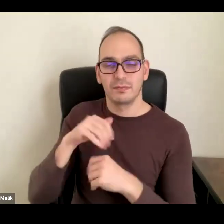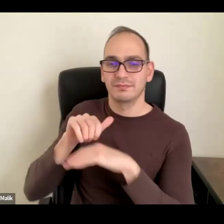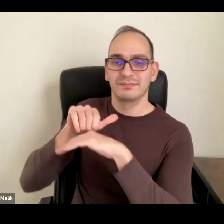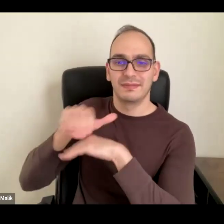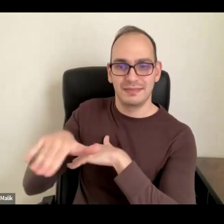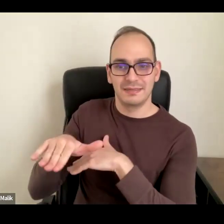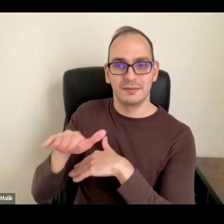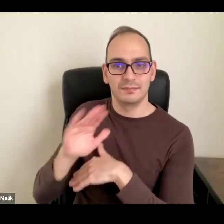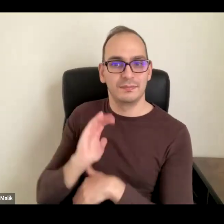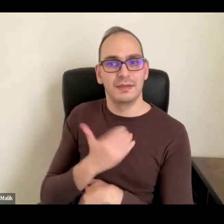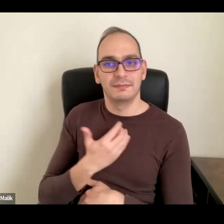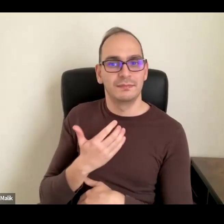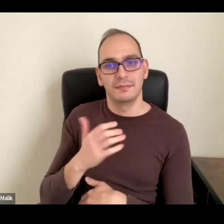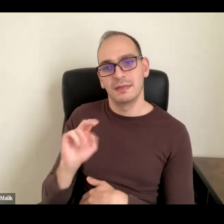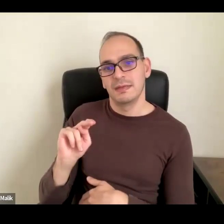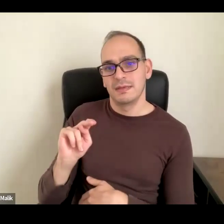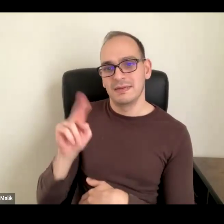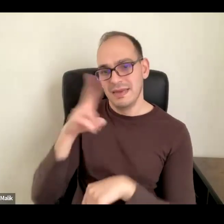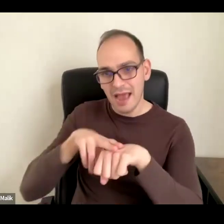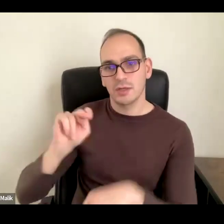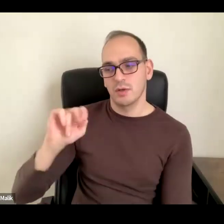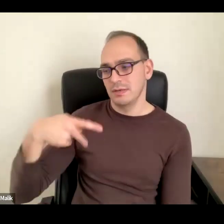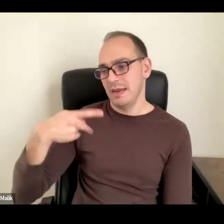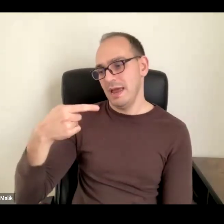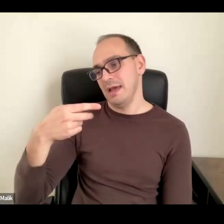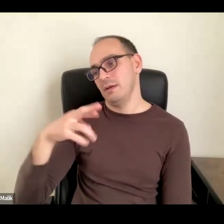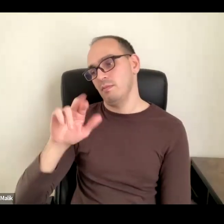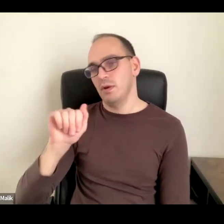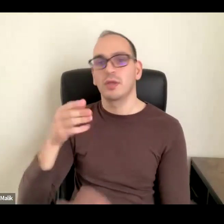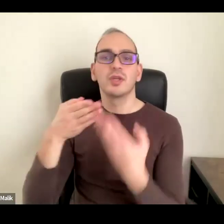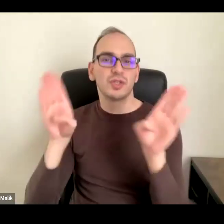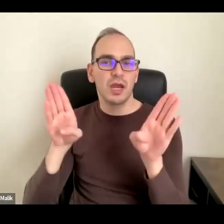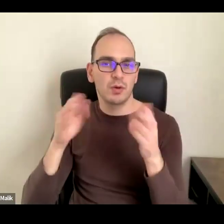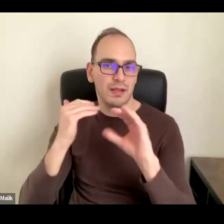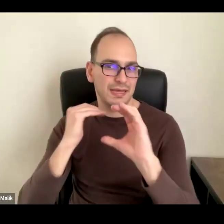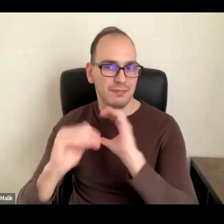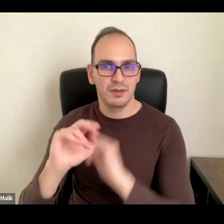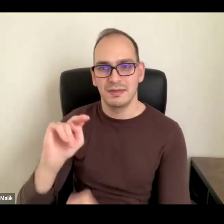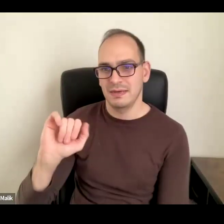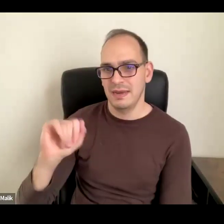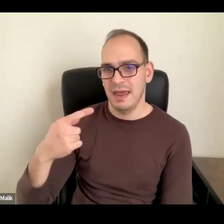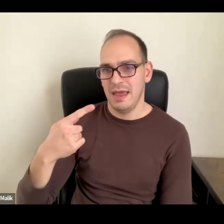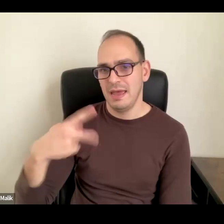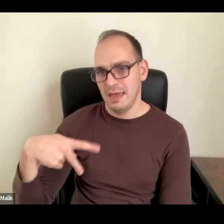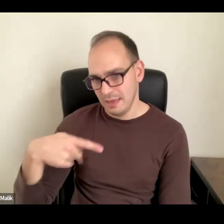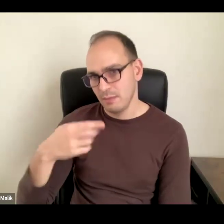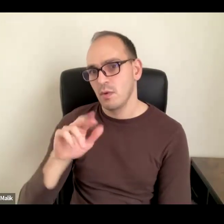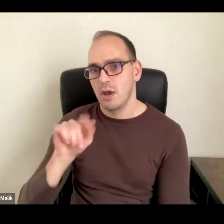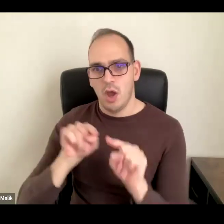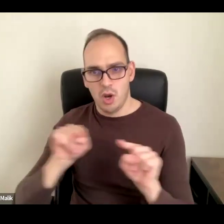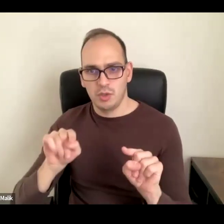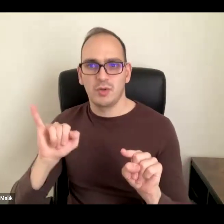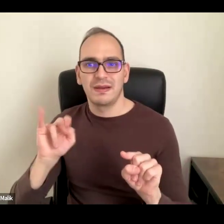to us at the national NAGPRA program using our general inbox which is nagpra_info@nps.gov.